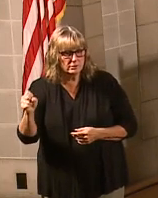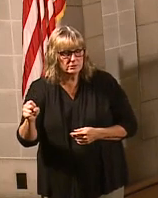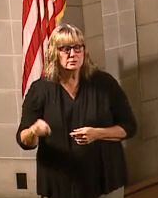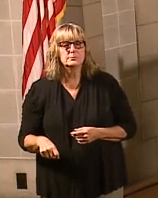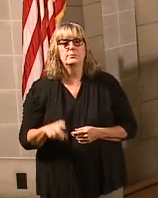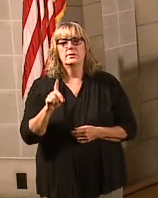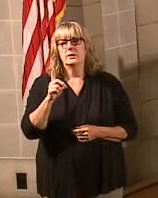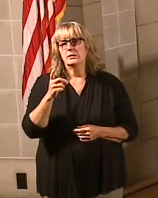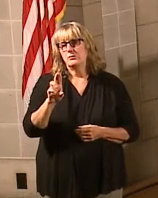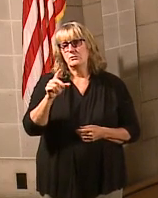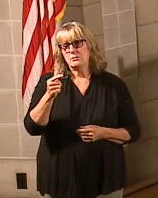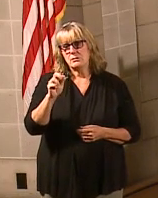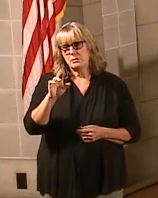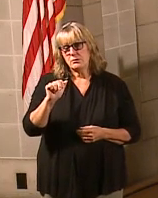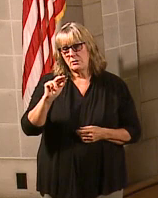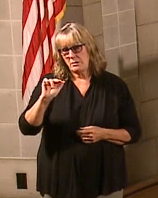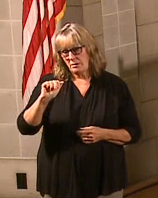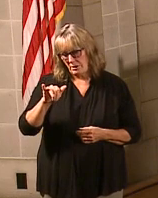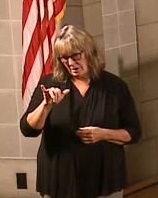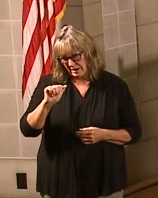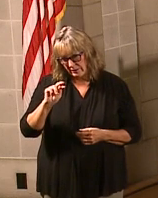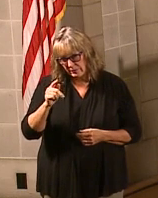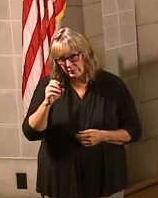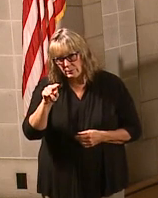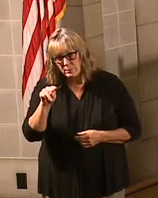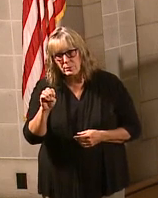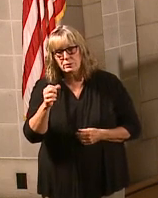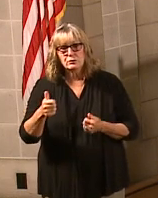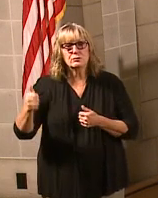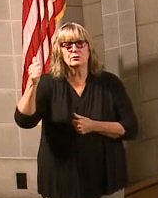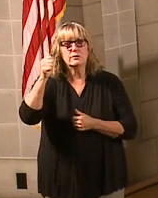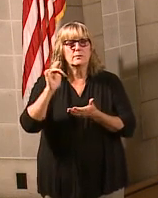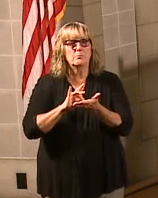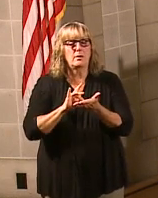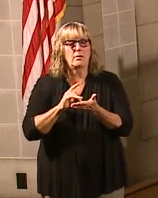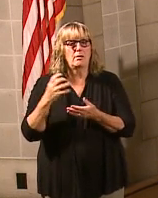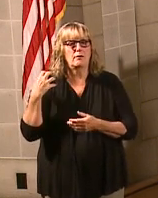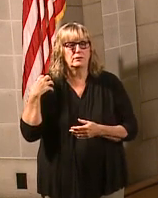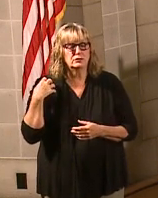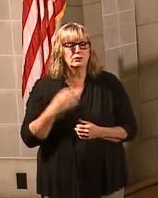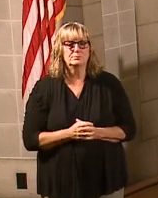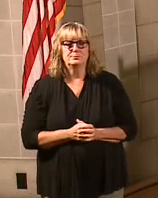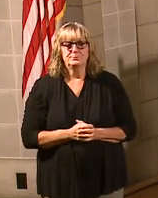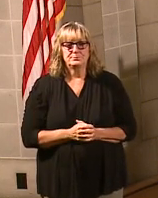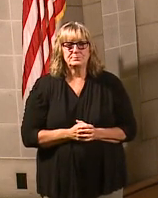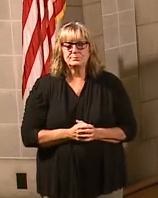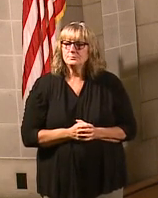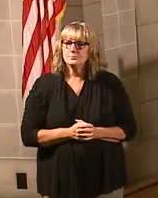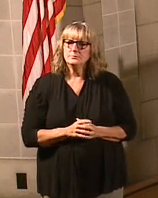BIT LATER BY ANGIE LENG WHO IS THE INCIDENT COMMANDER FOR THE